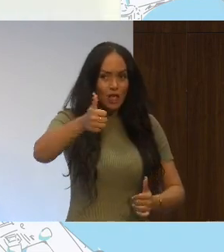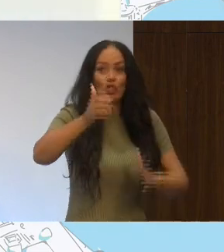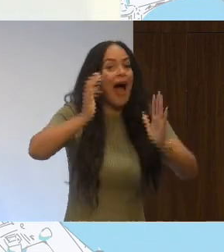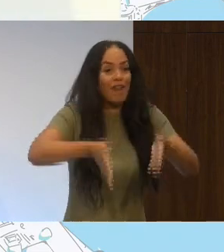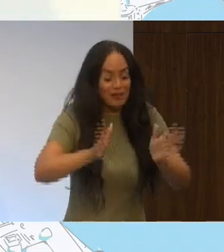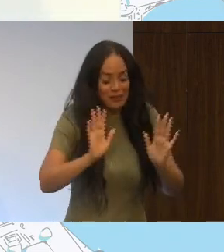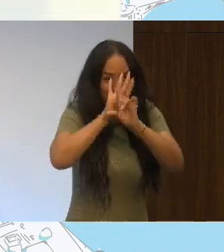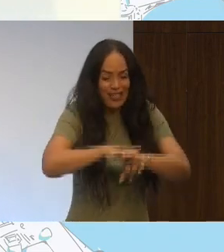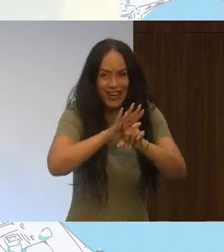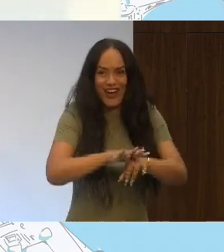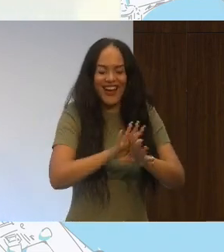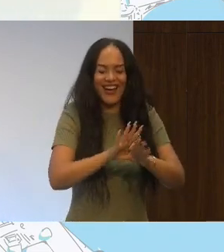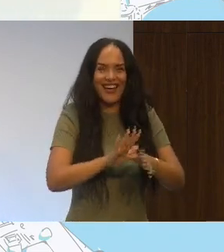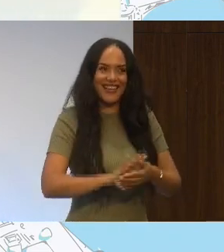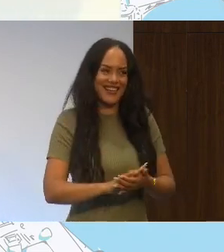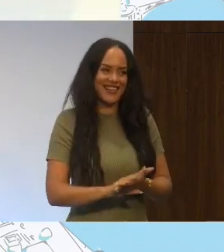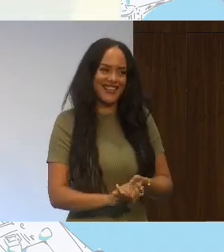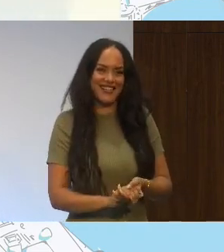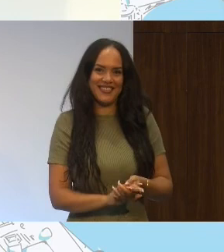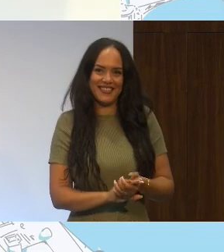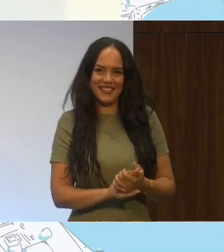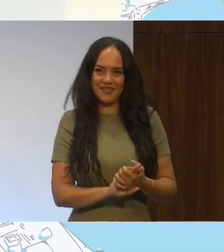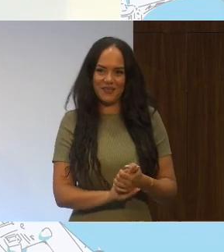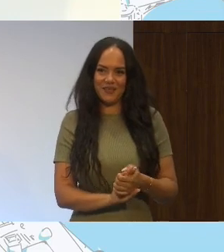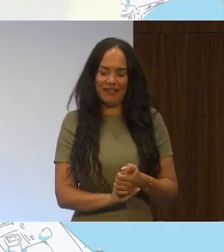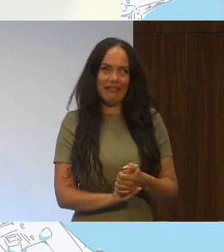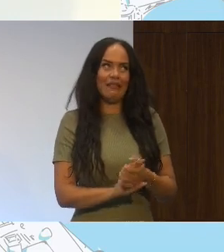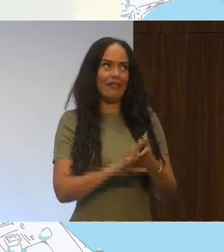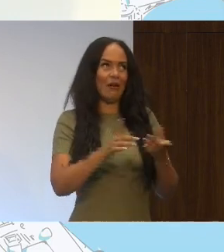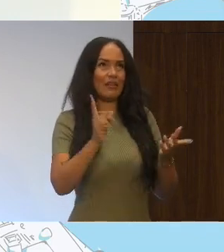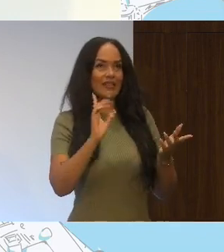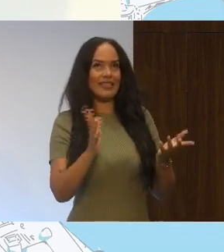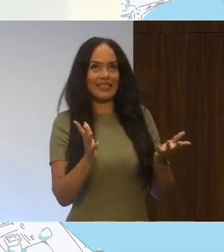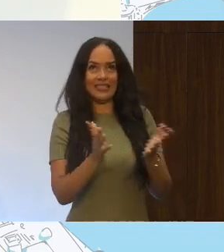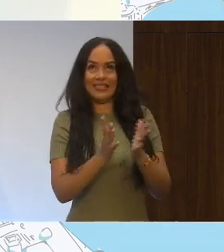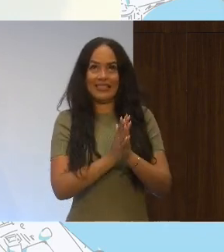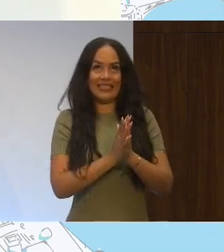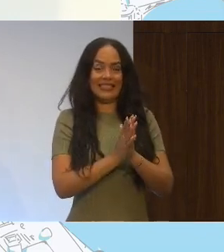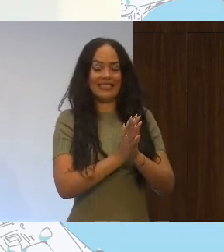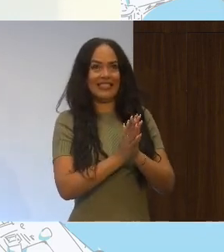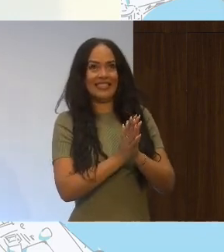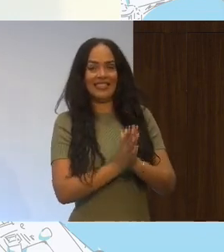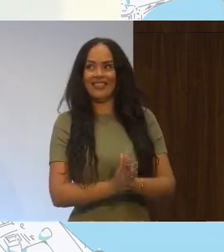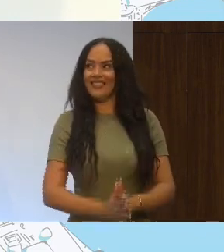By the way. God, so that the stuff,